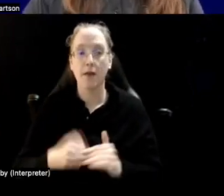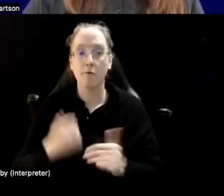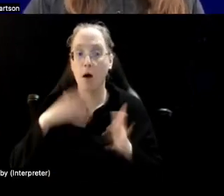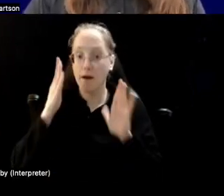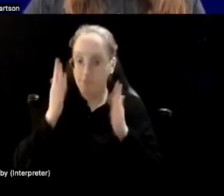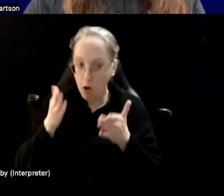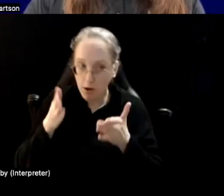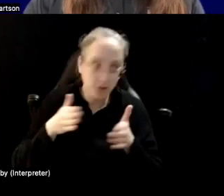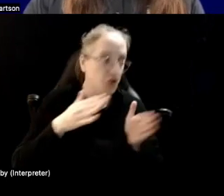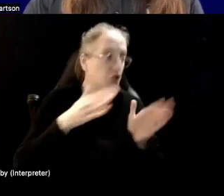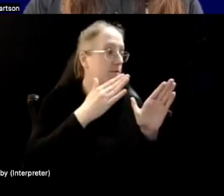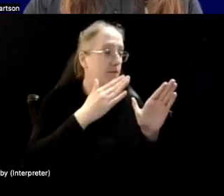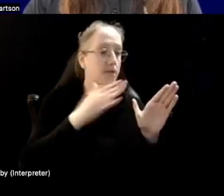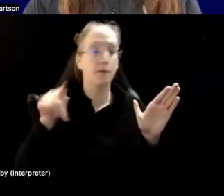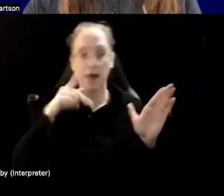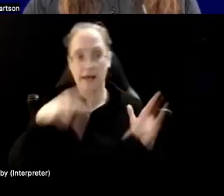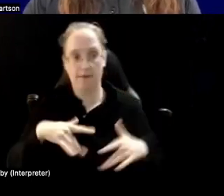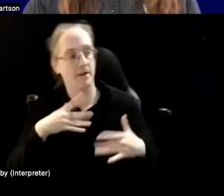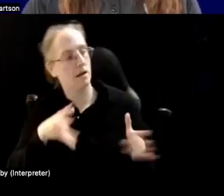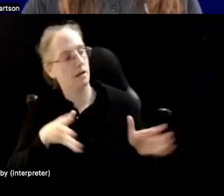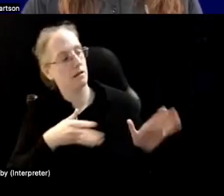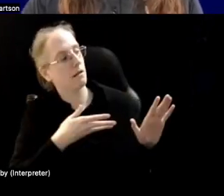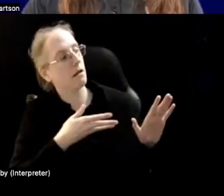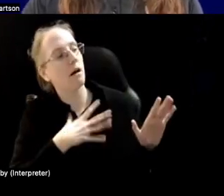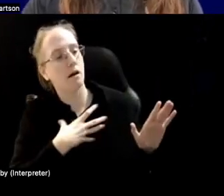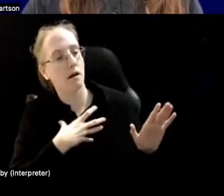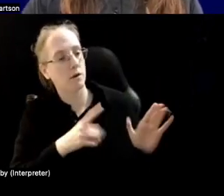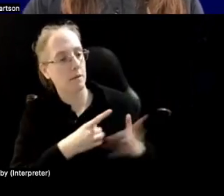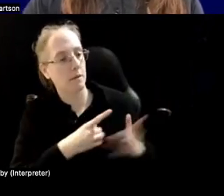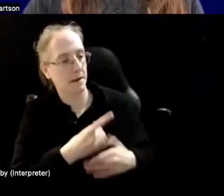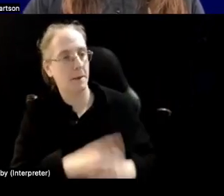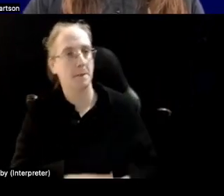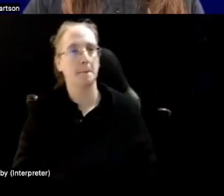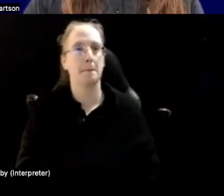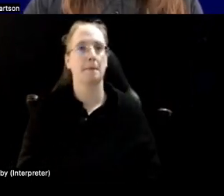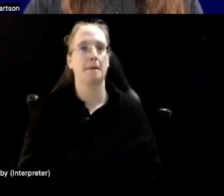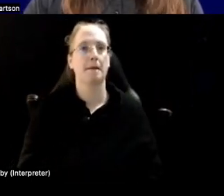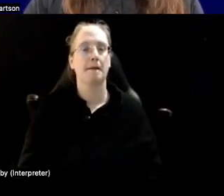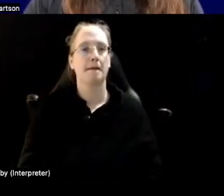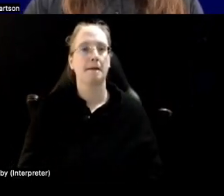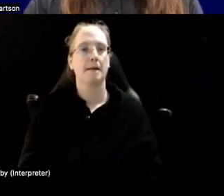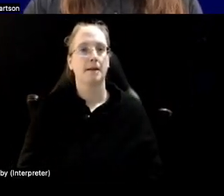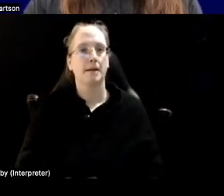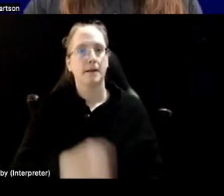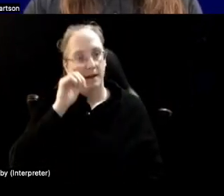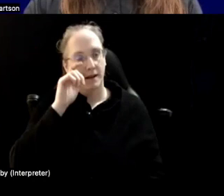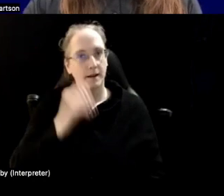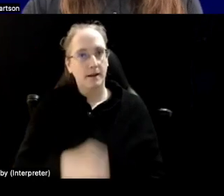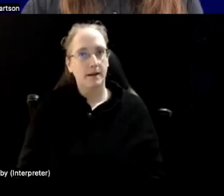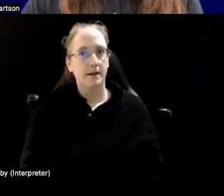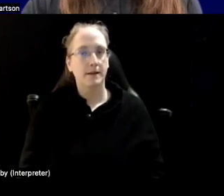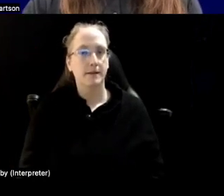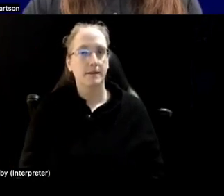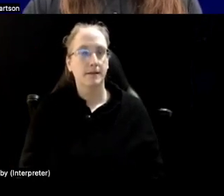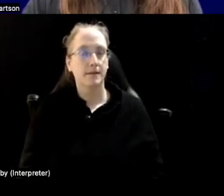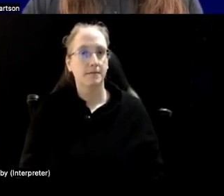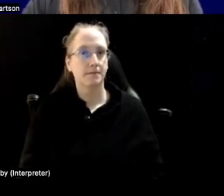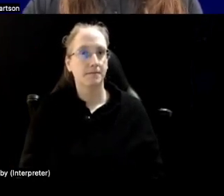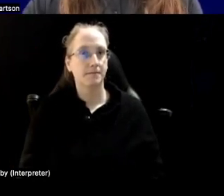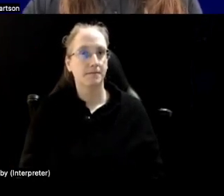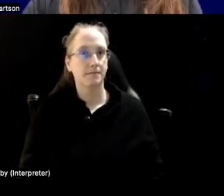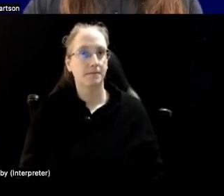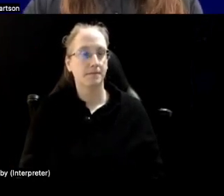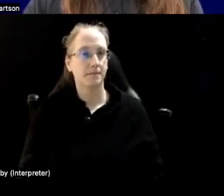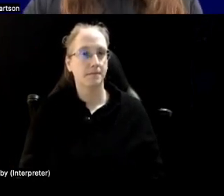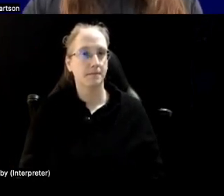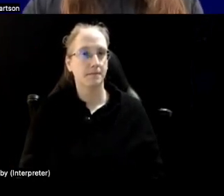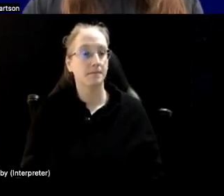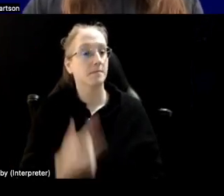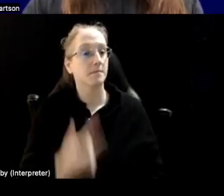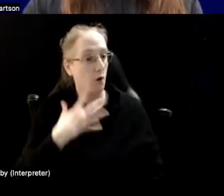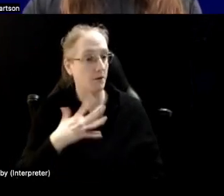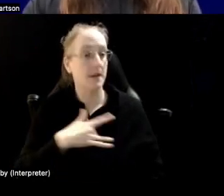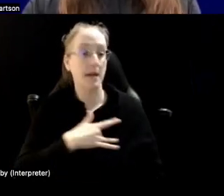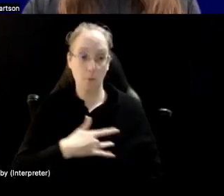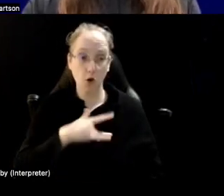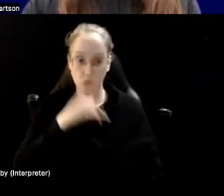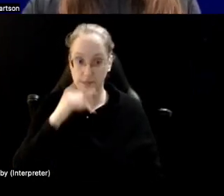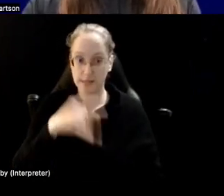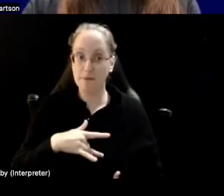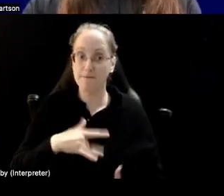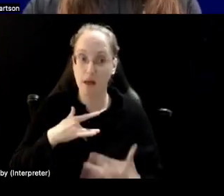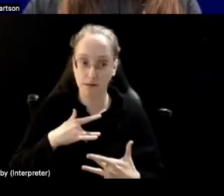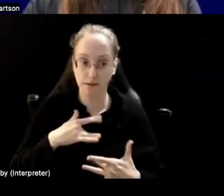they can feel that. Whether we know it or not, our emotions can be felt by someone else in our body.